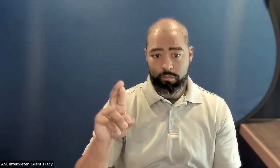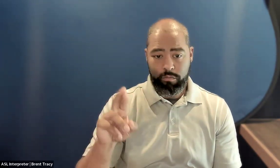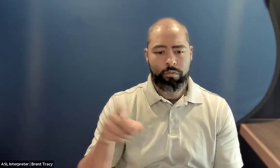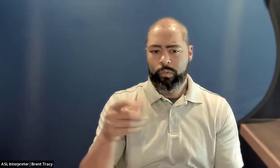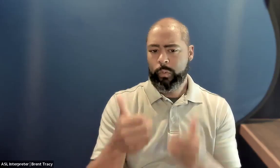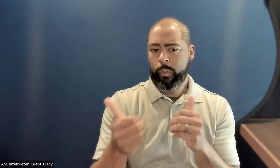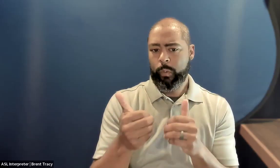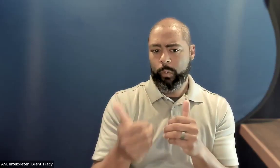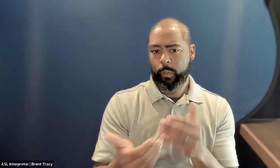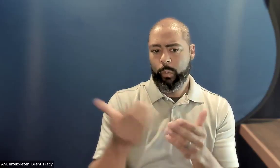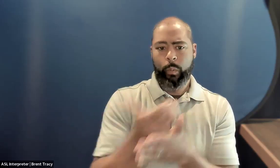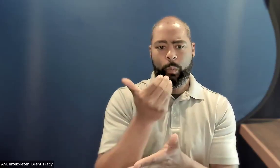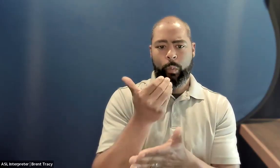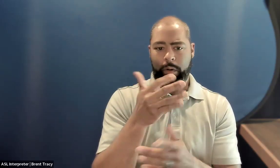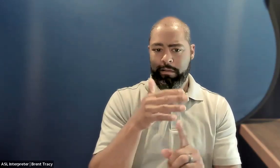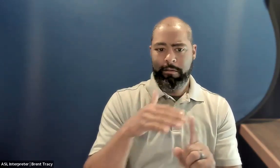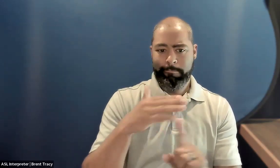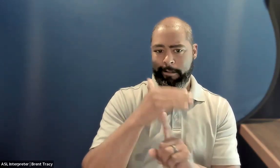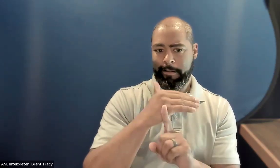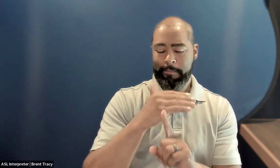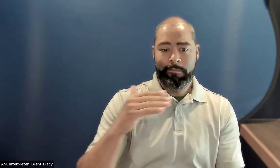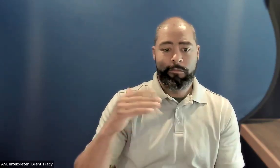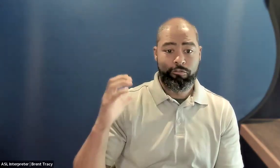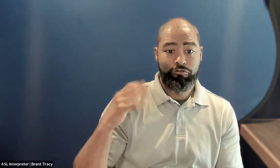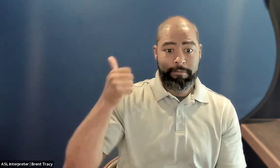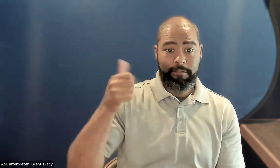again that the MEEPA program should consider a regulatory